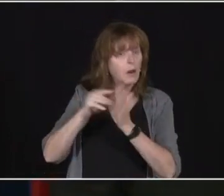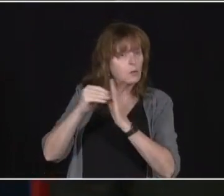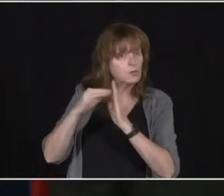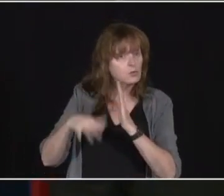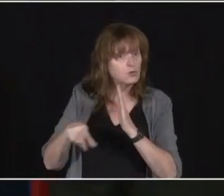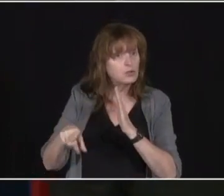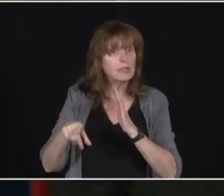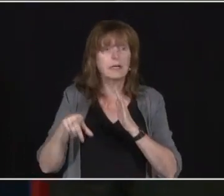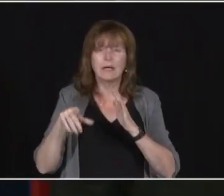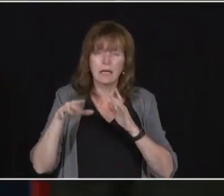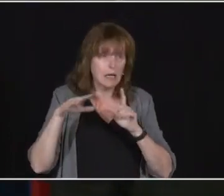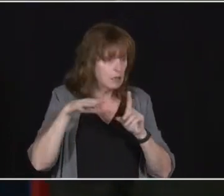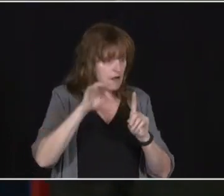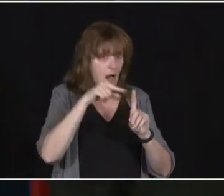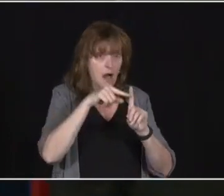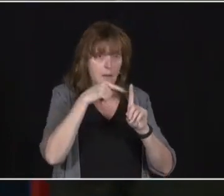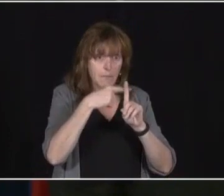we are very confident that we are reaching